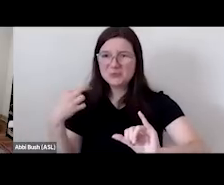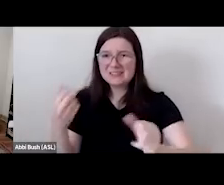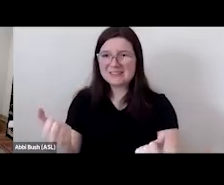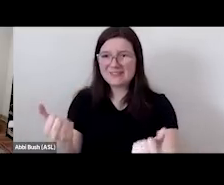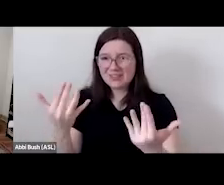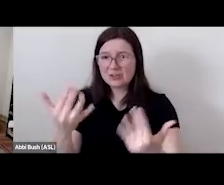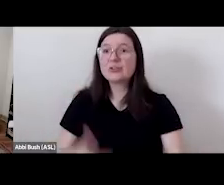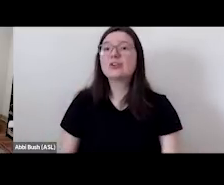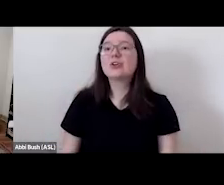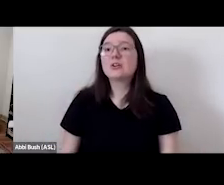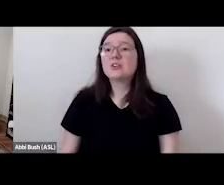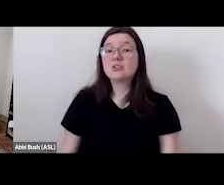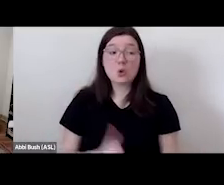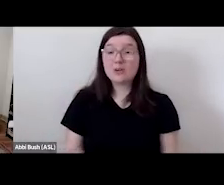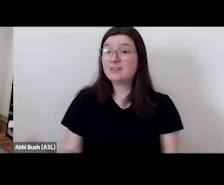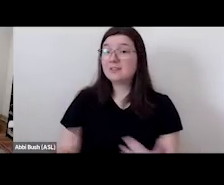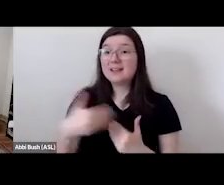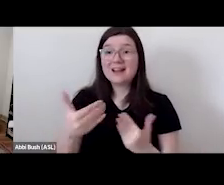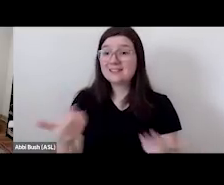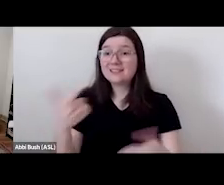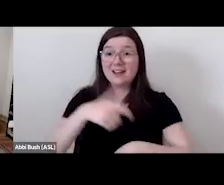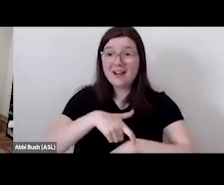and reward it, celebrate it, recognize it as a success